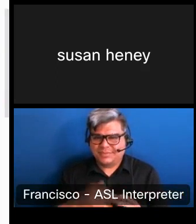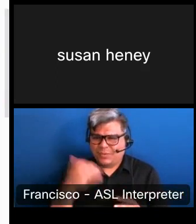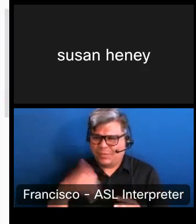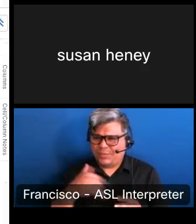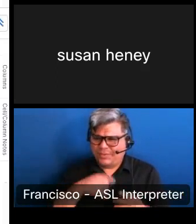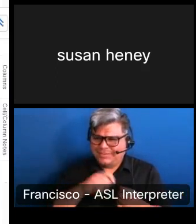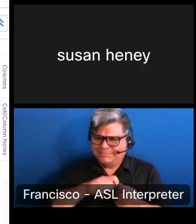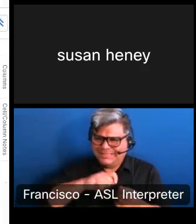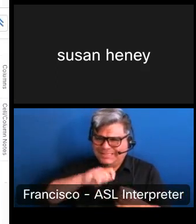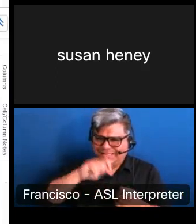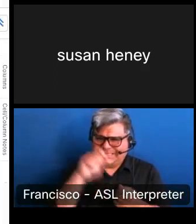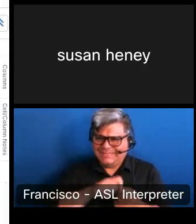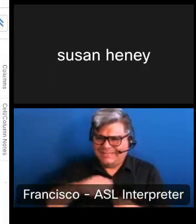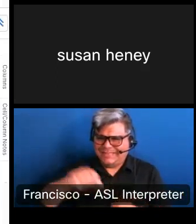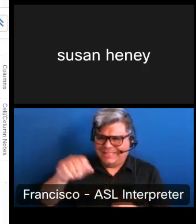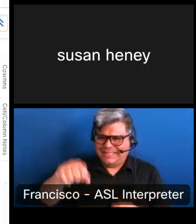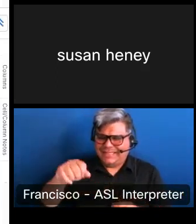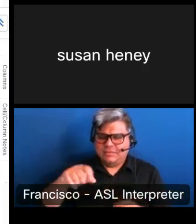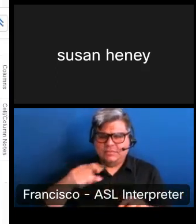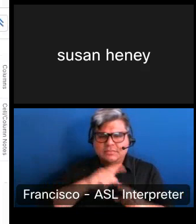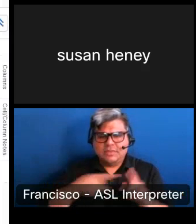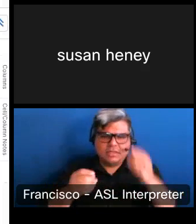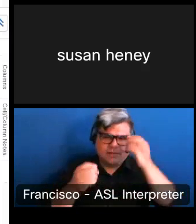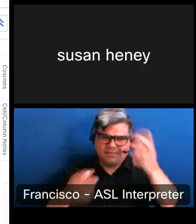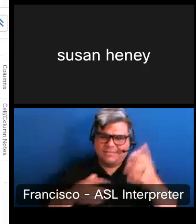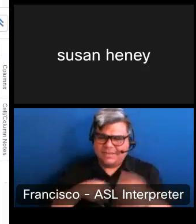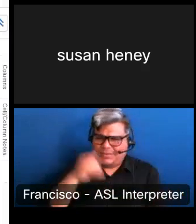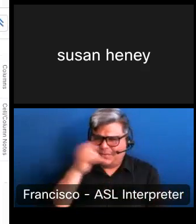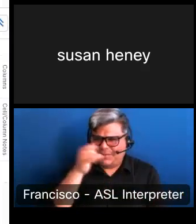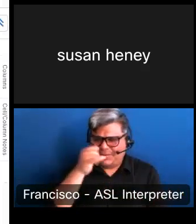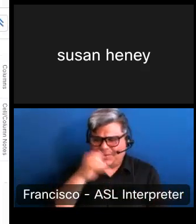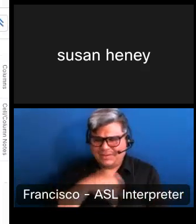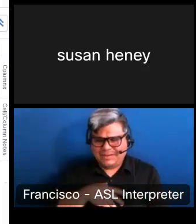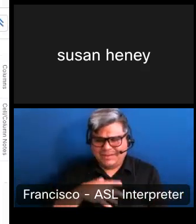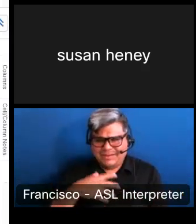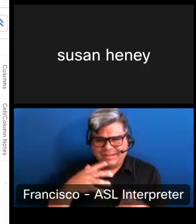and it's chock-full of information. So again, I'm going to select these chevron's here on the left